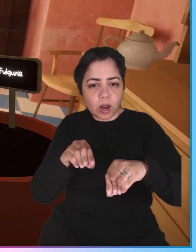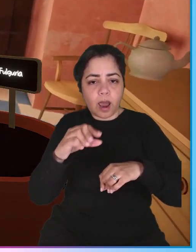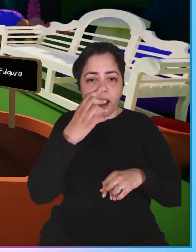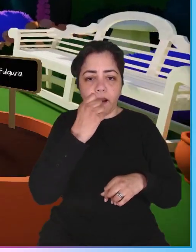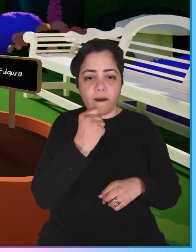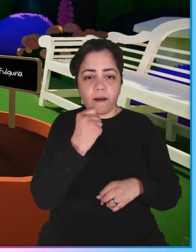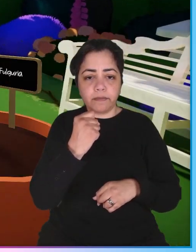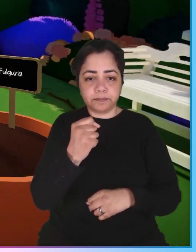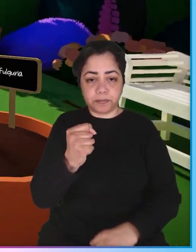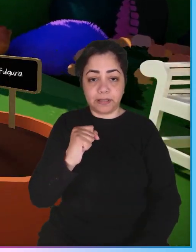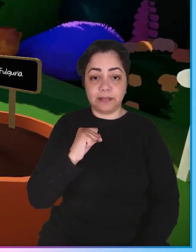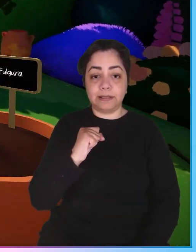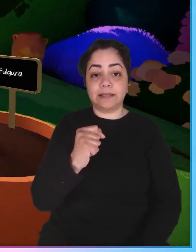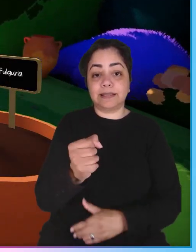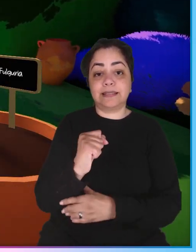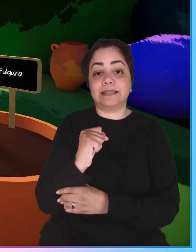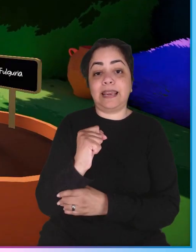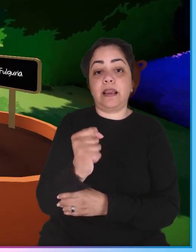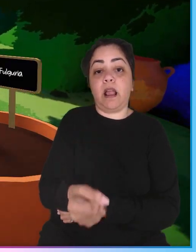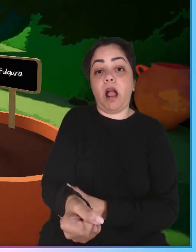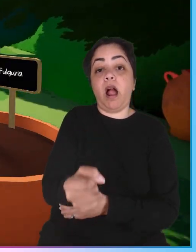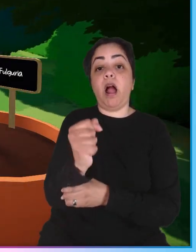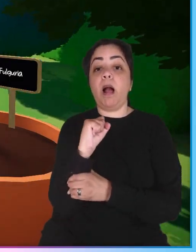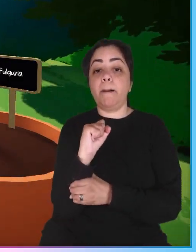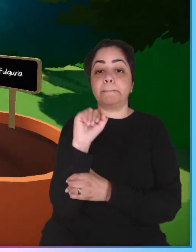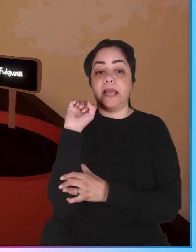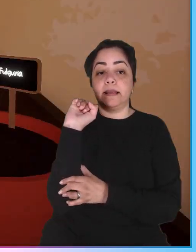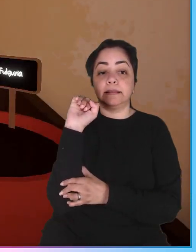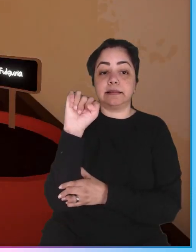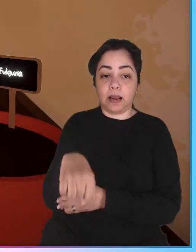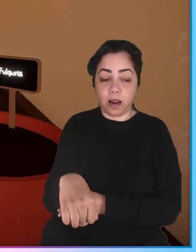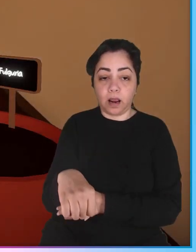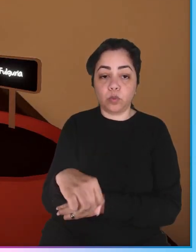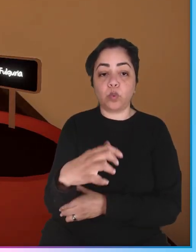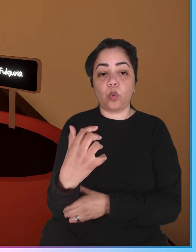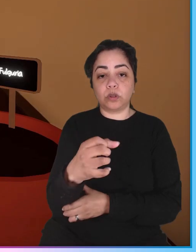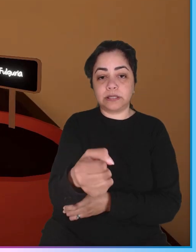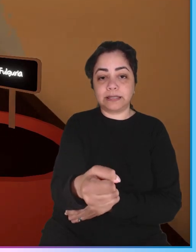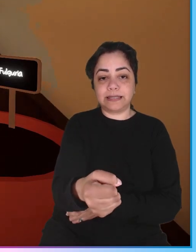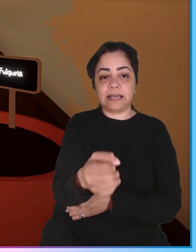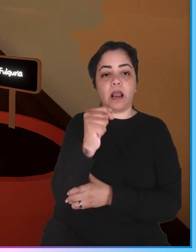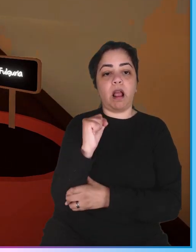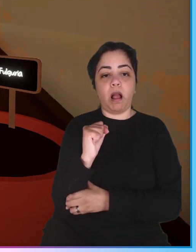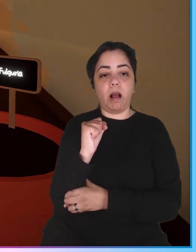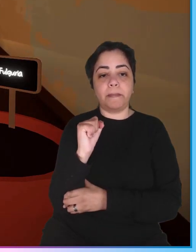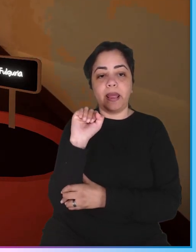There are no time limits to solve puzzles, so feel free to explore the halls and gardens during your stay.